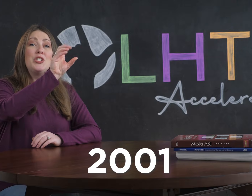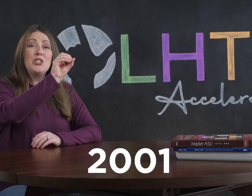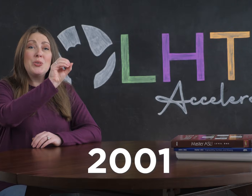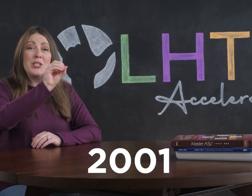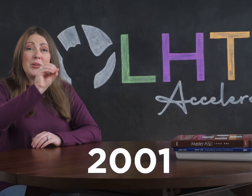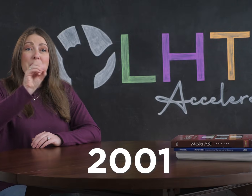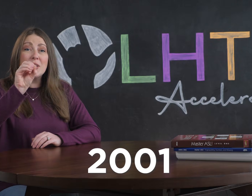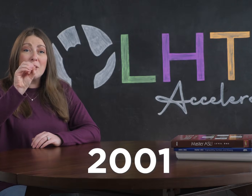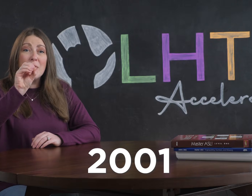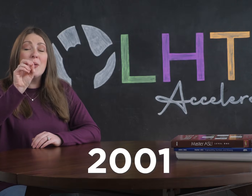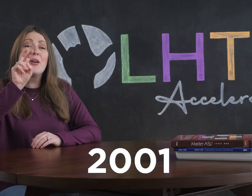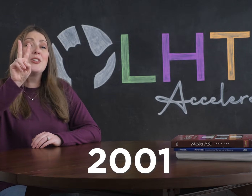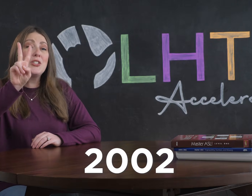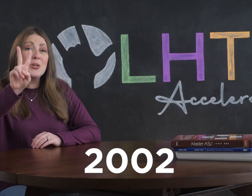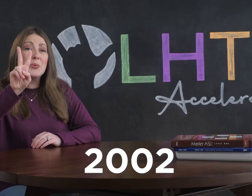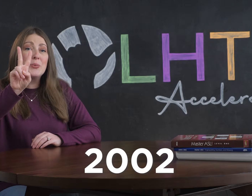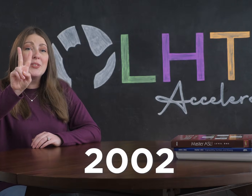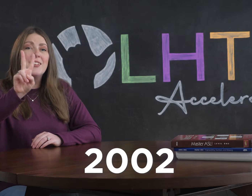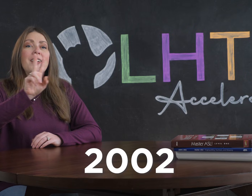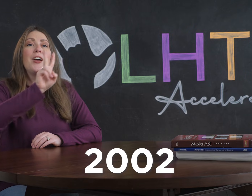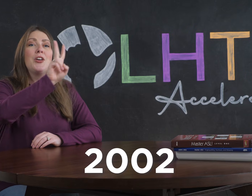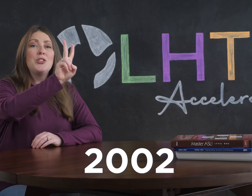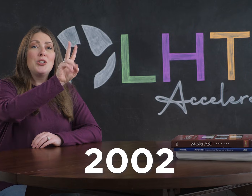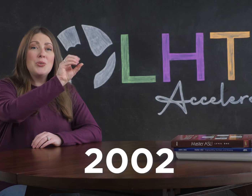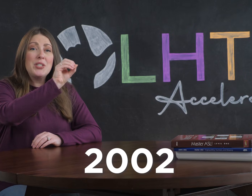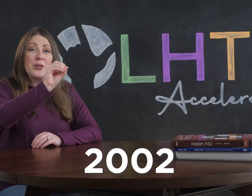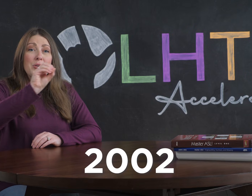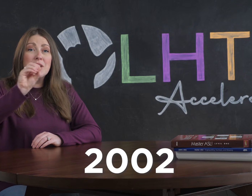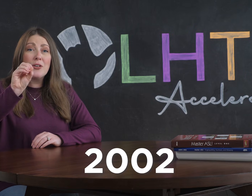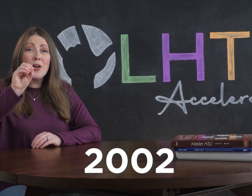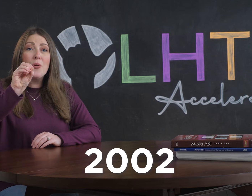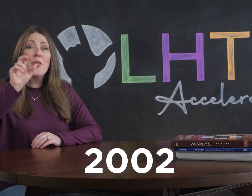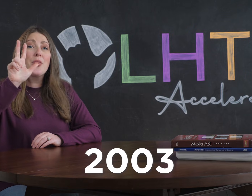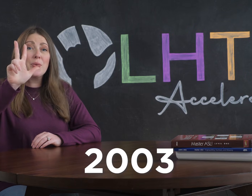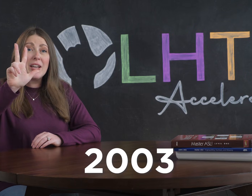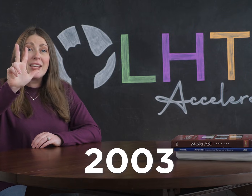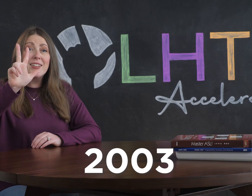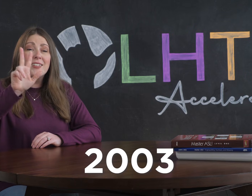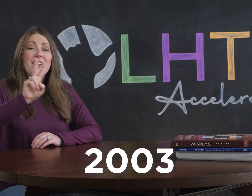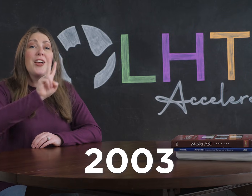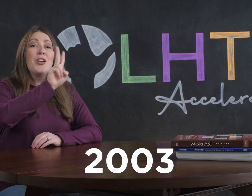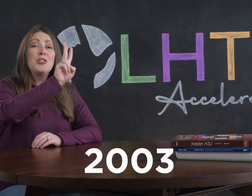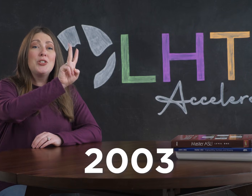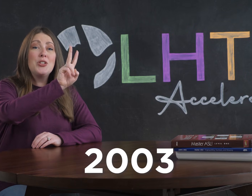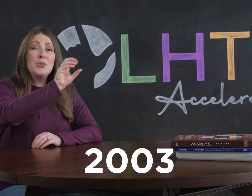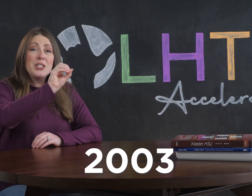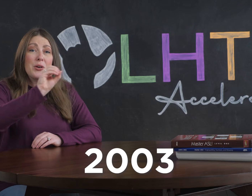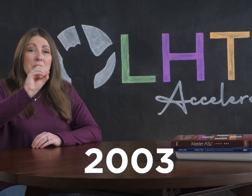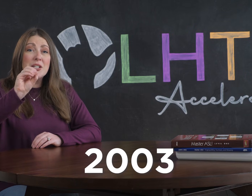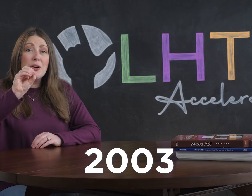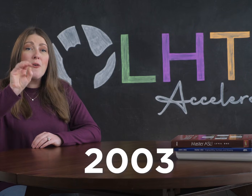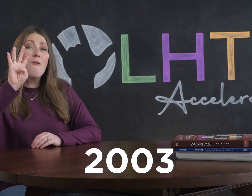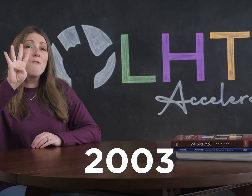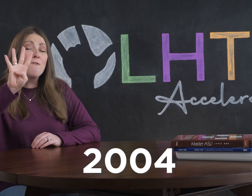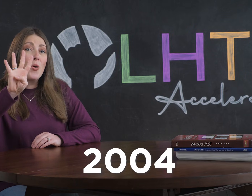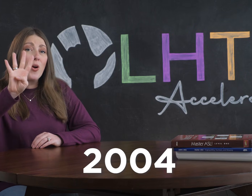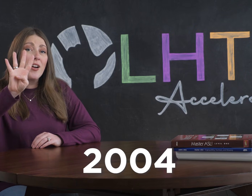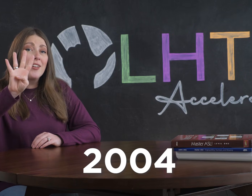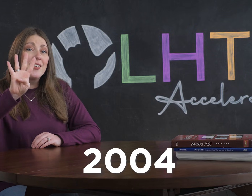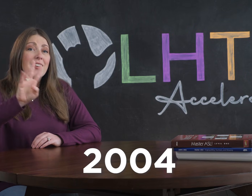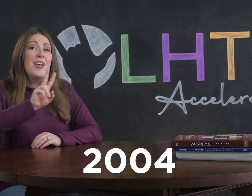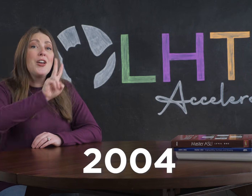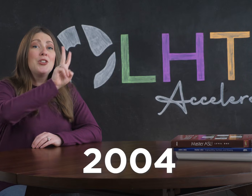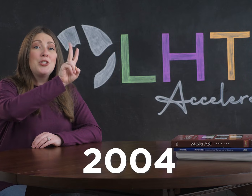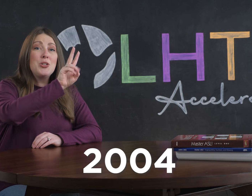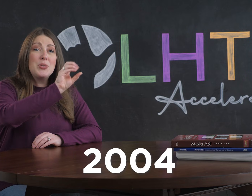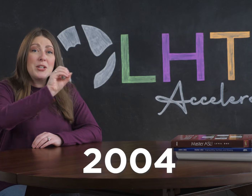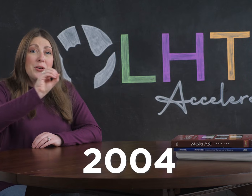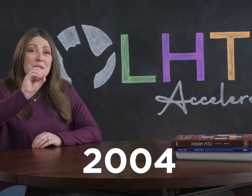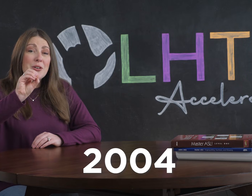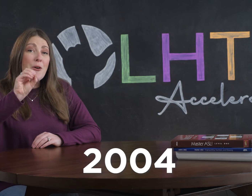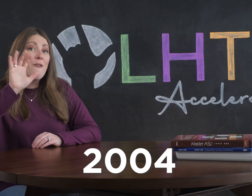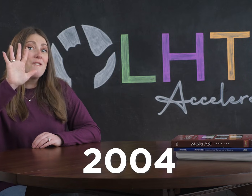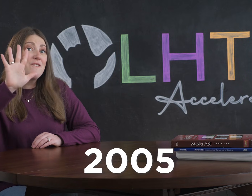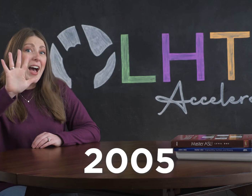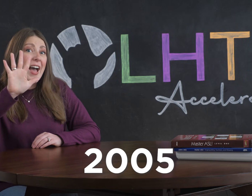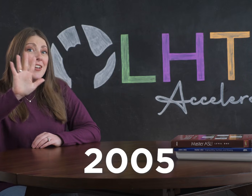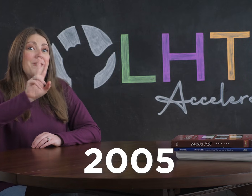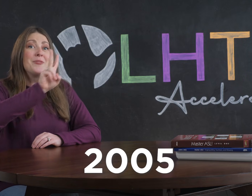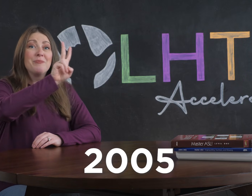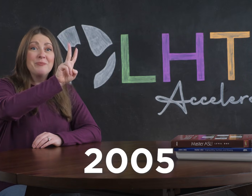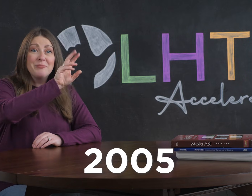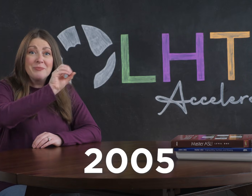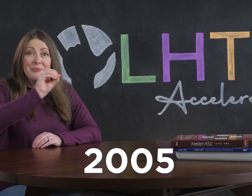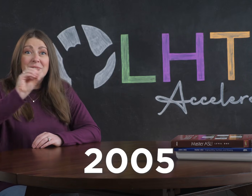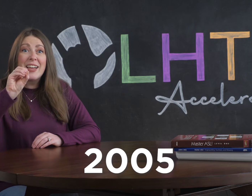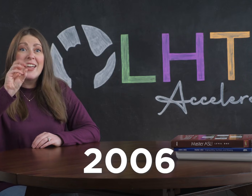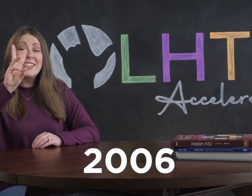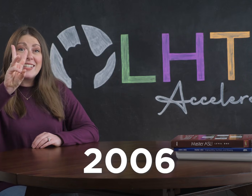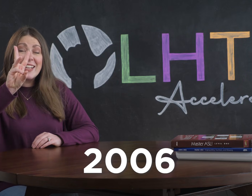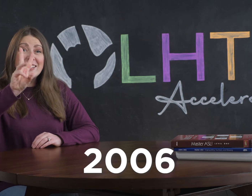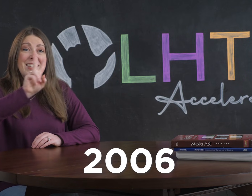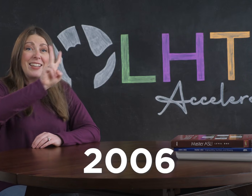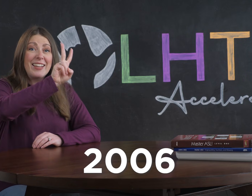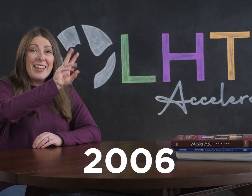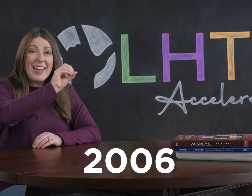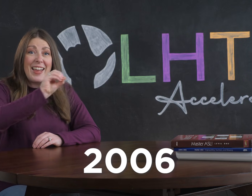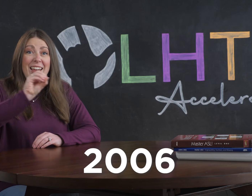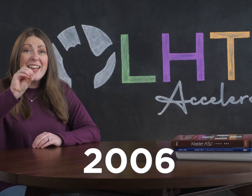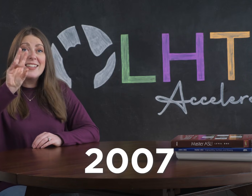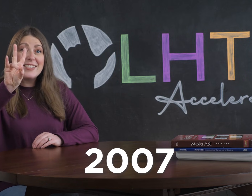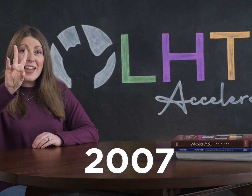two zero-zero two, two zero-zero three, two zero-zero four, two zero-zero five, six, seven,